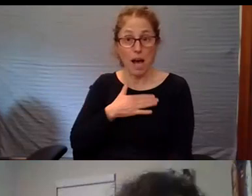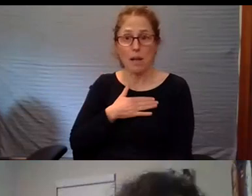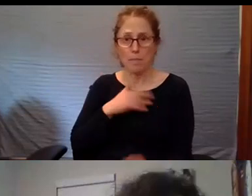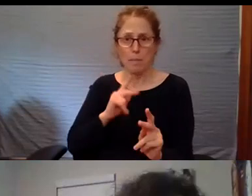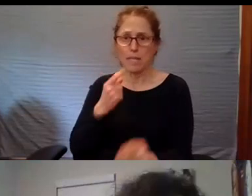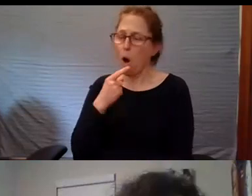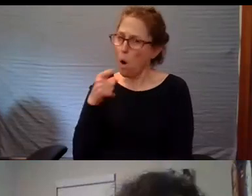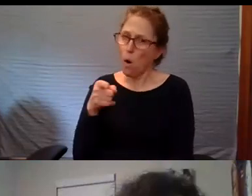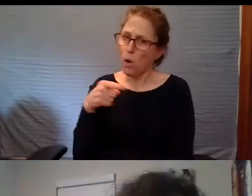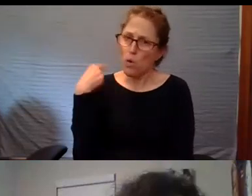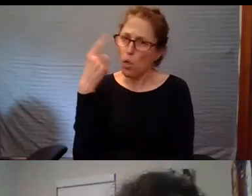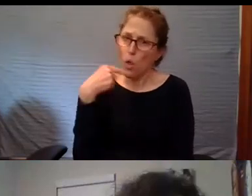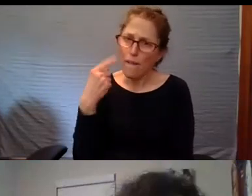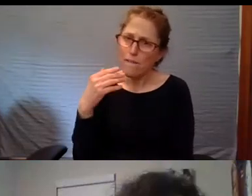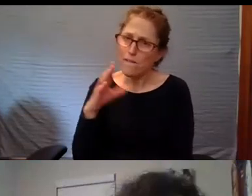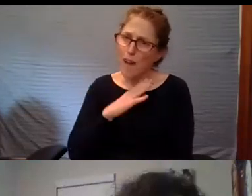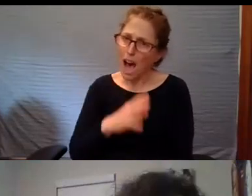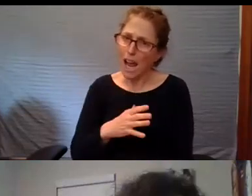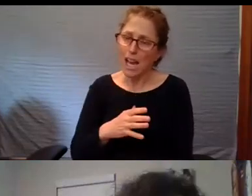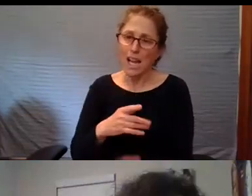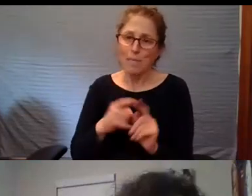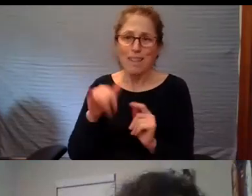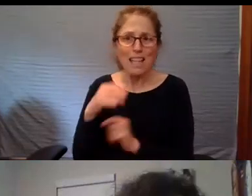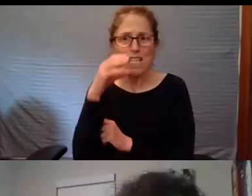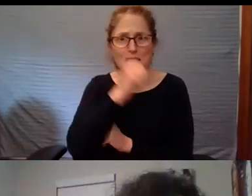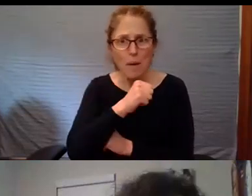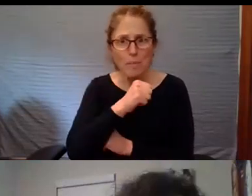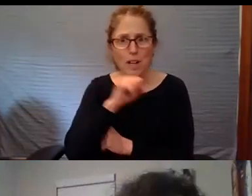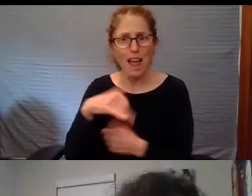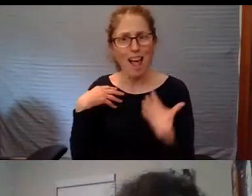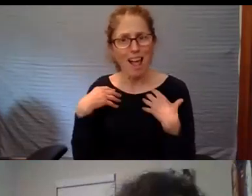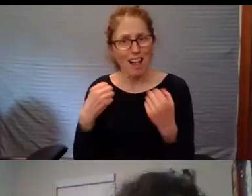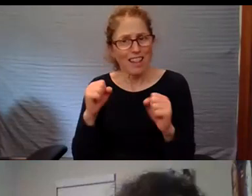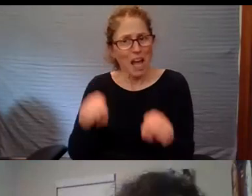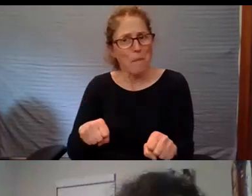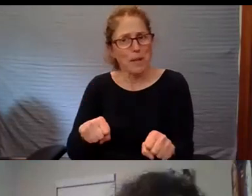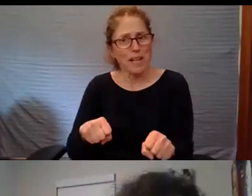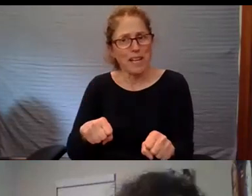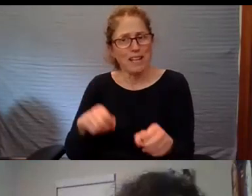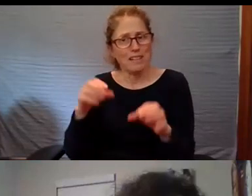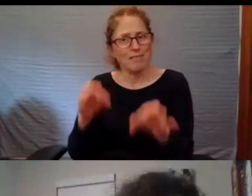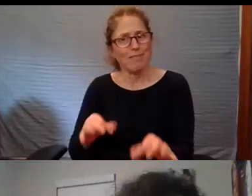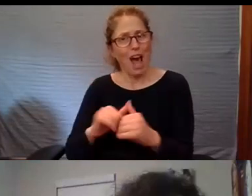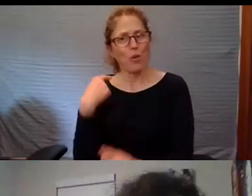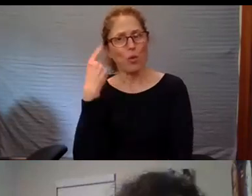That's gaslighting, but it's also this assumption that wellness can be determined by how you look.